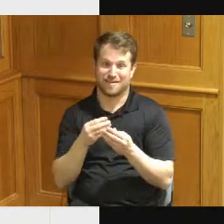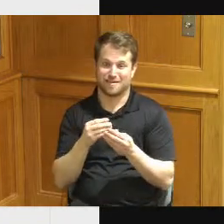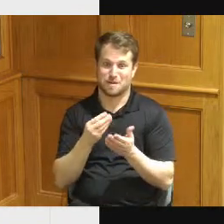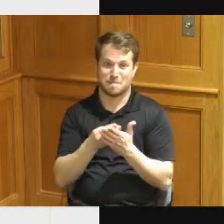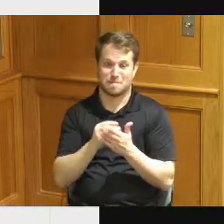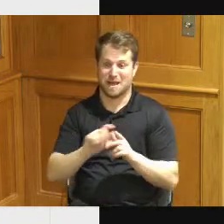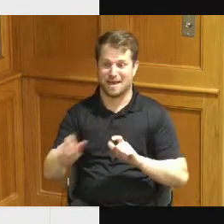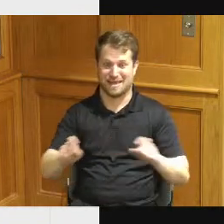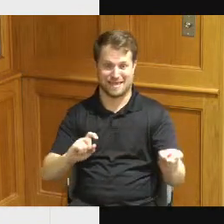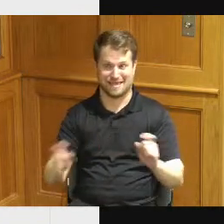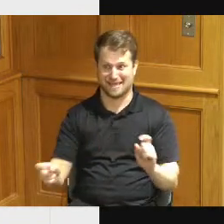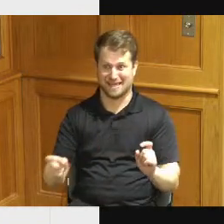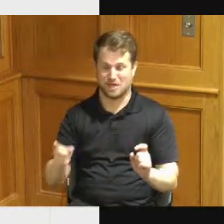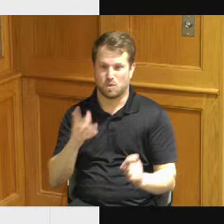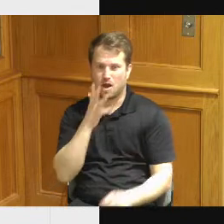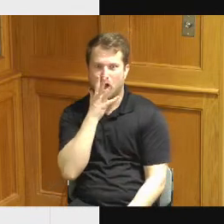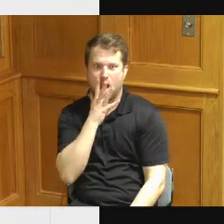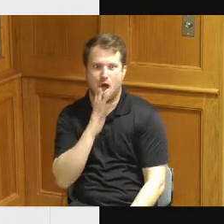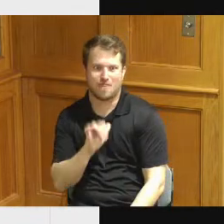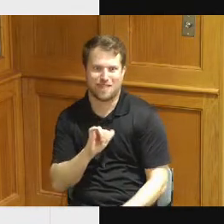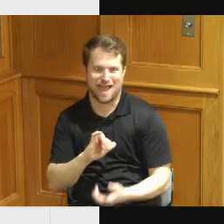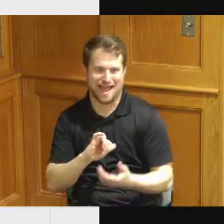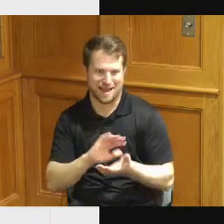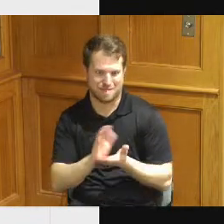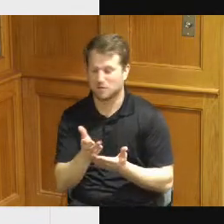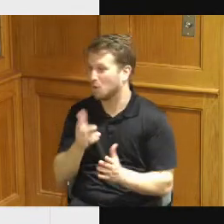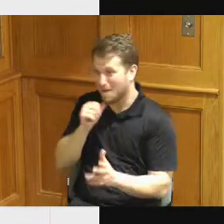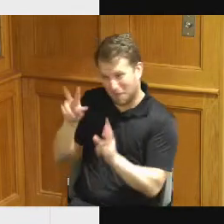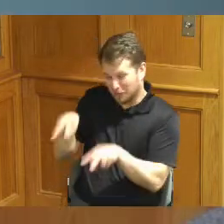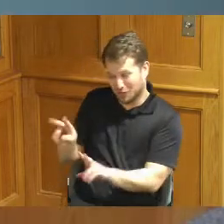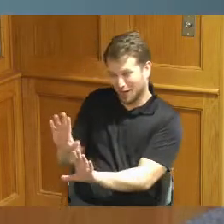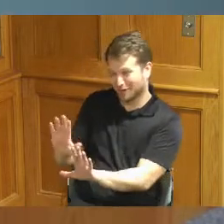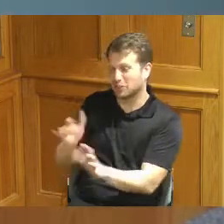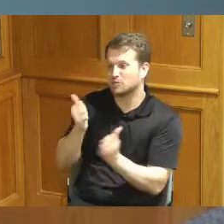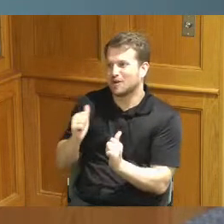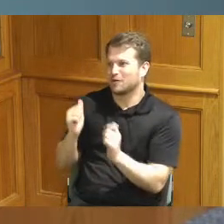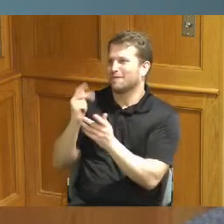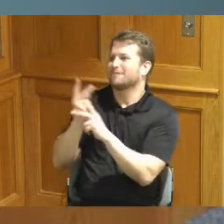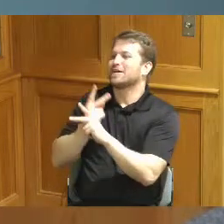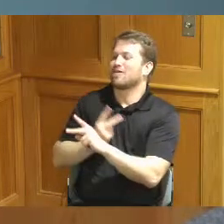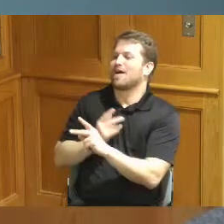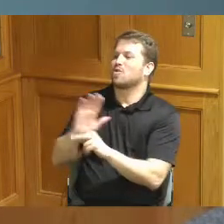just wanted to I mean I'm not judging you I'm just trying to get the overhead yeah I'm happy to work